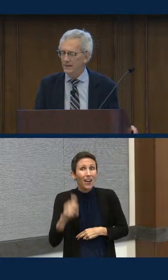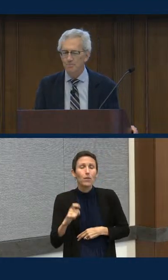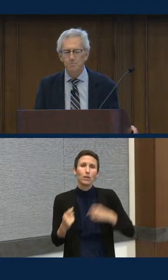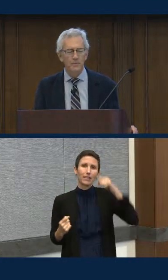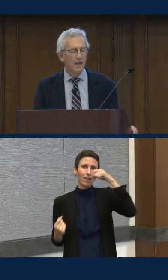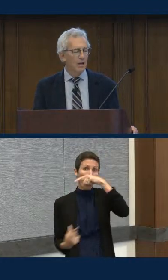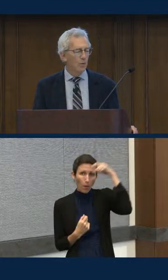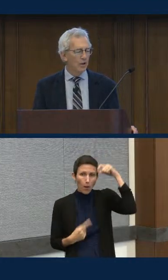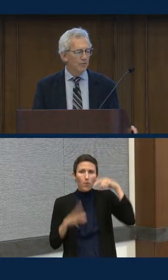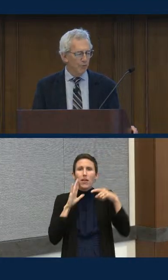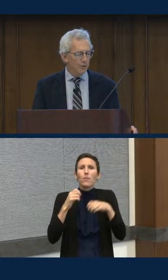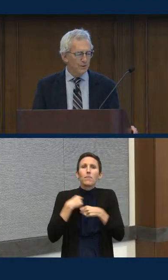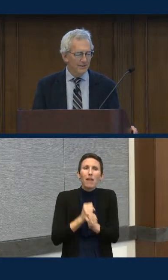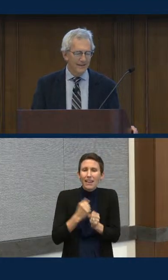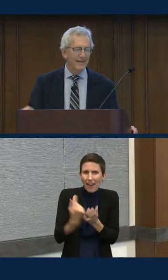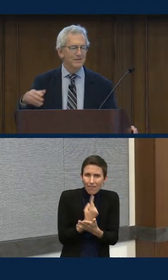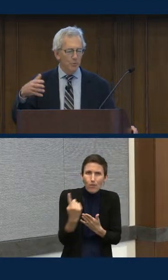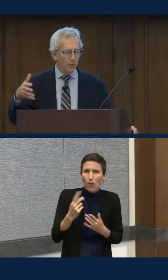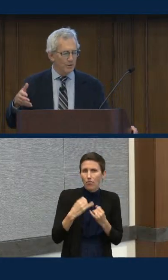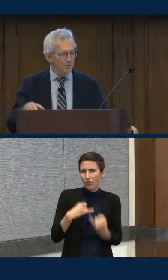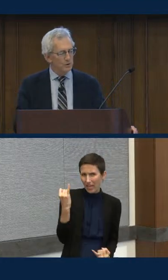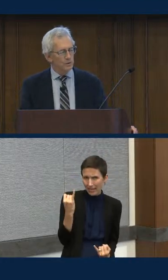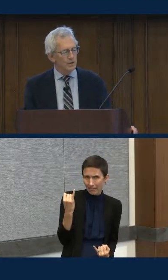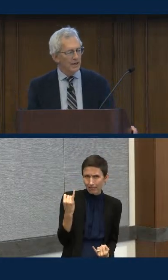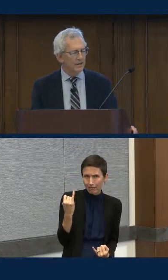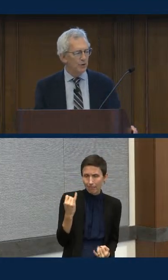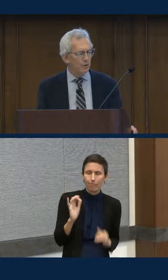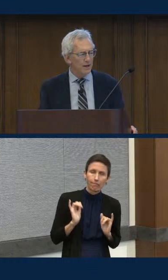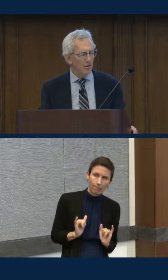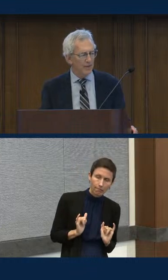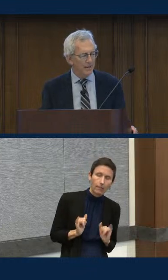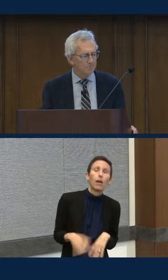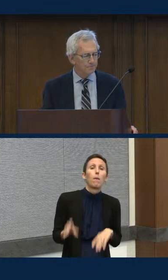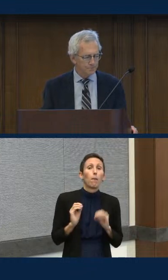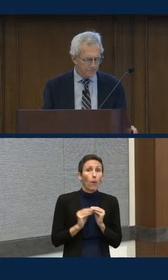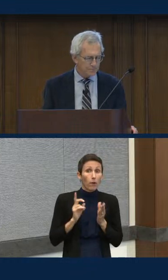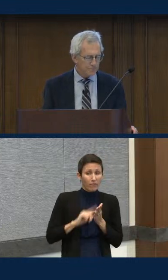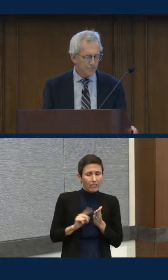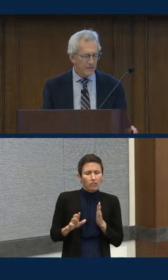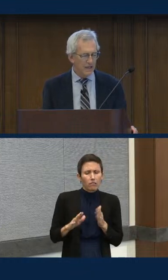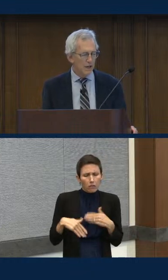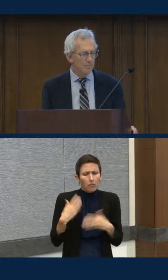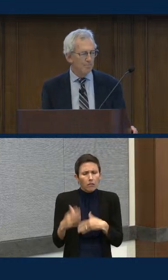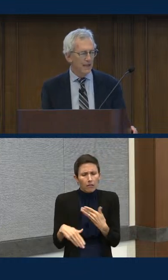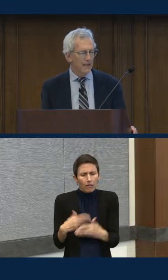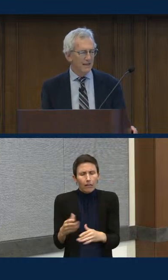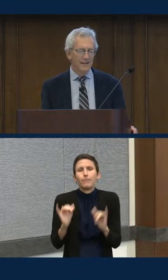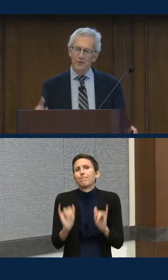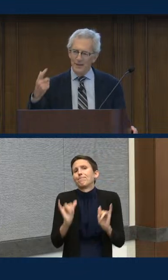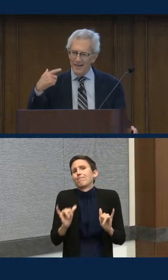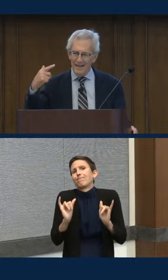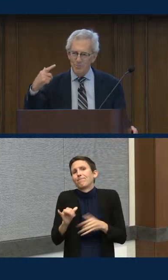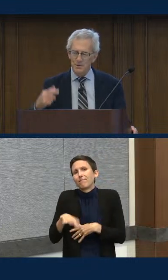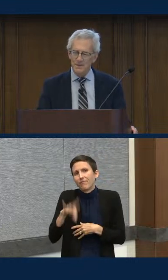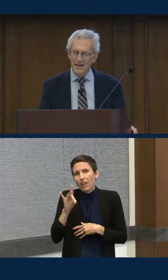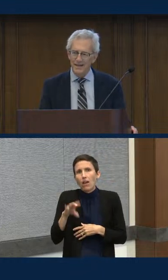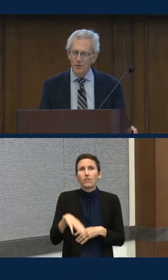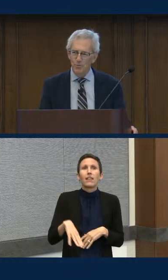leptin because he thought it would make everybody thin. More